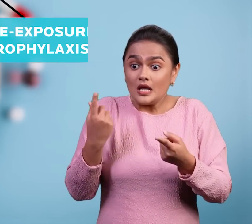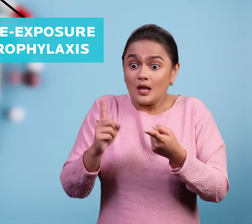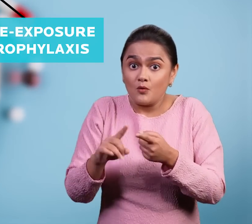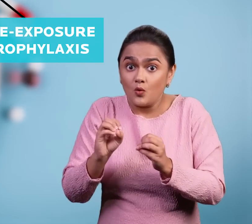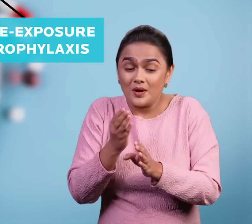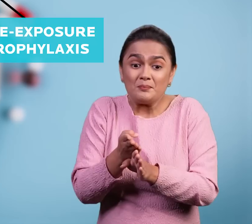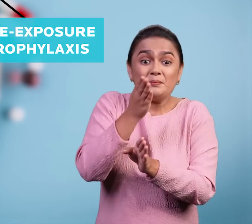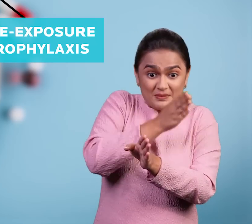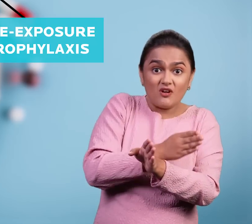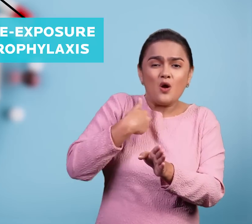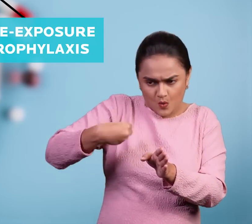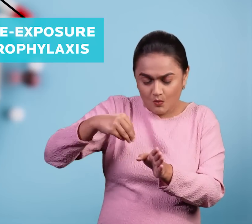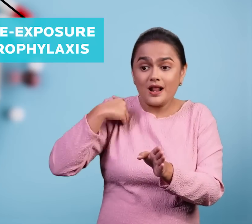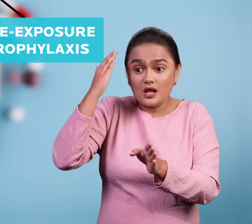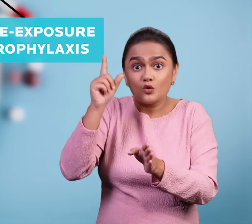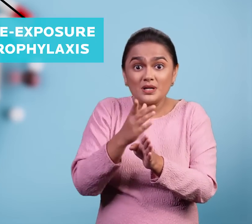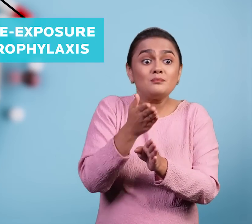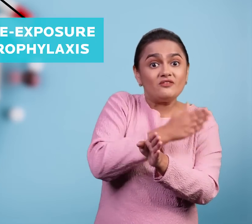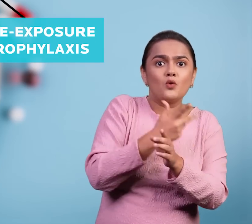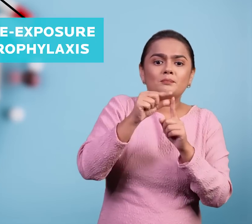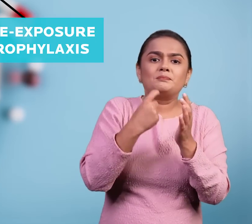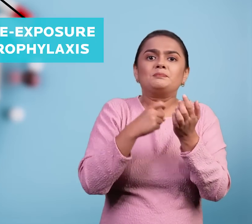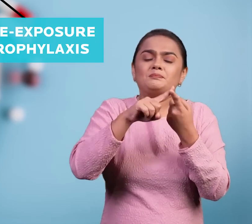Before exposure is known as Pre-Exposure Prophylaxis